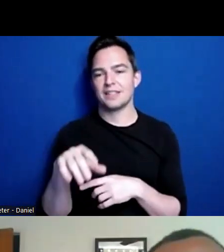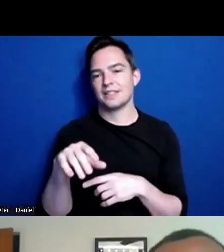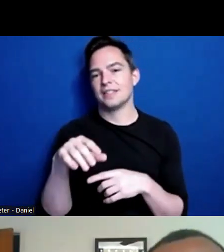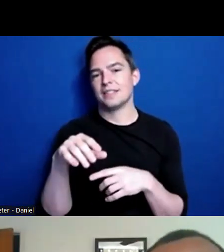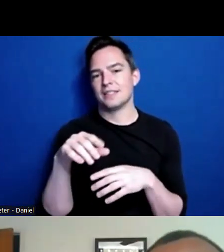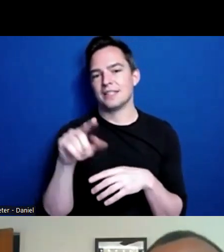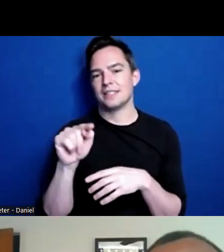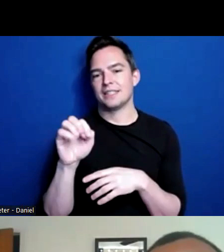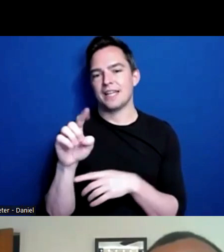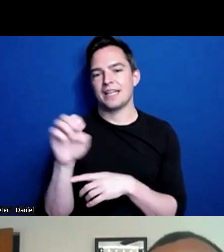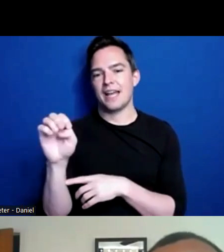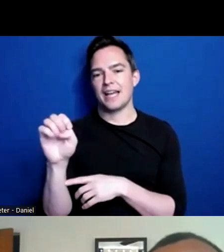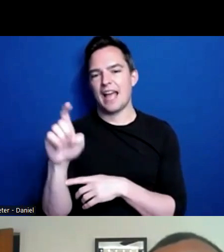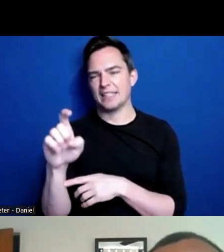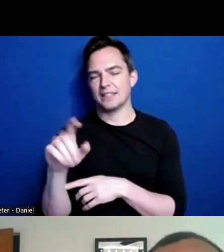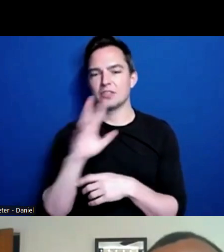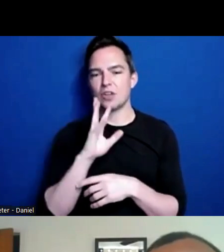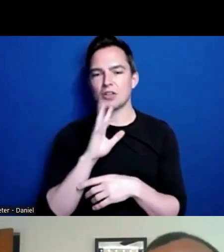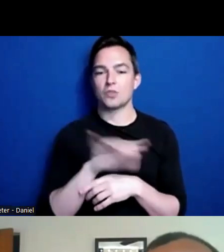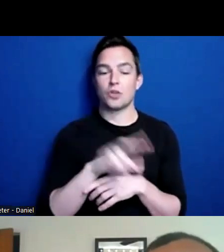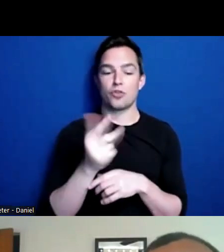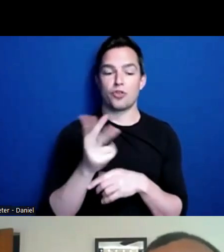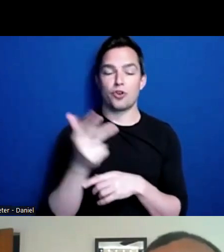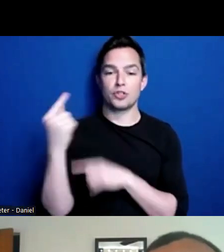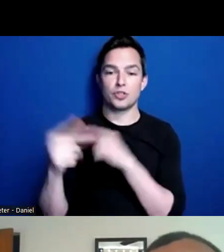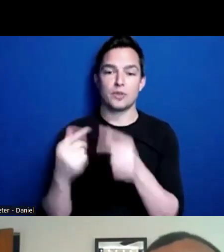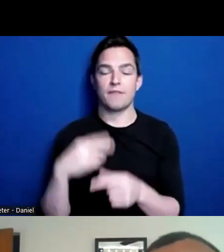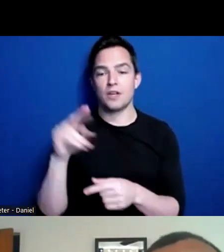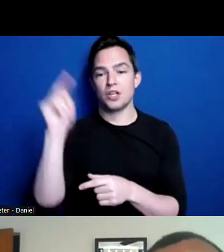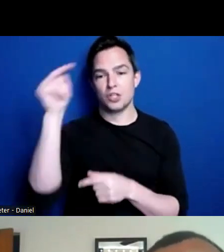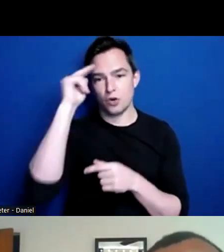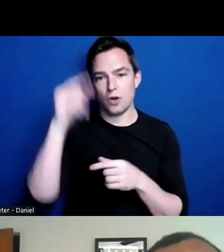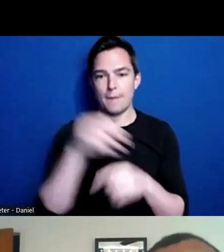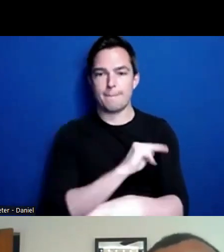And I am also the third generation in my family to have a neuromuscular disability called CMT.